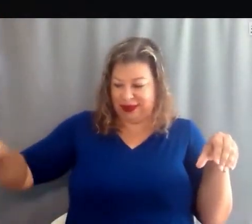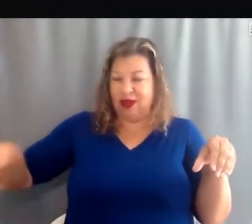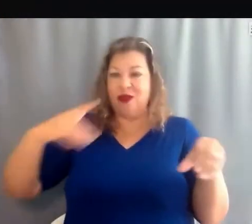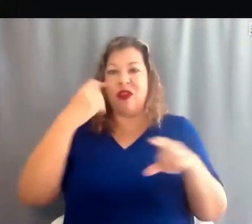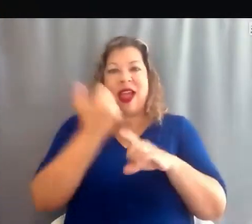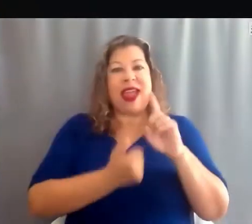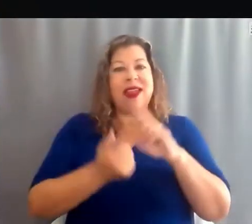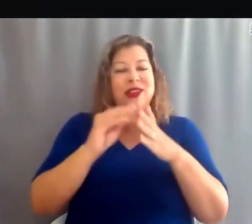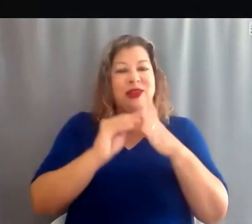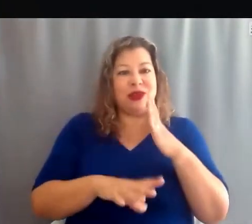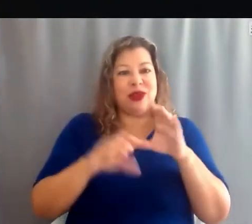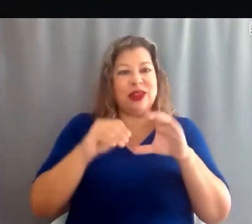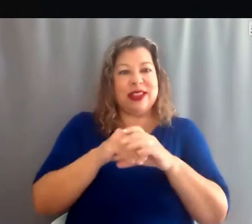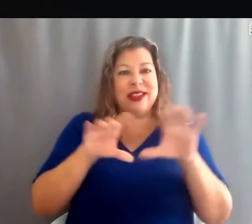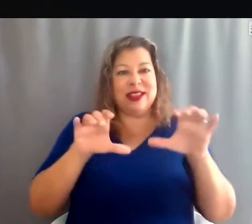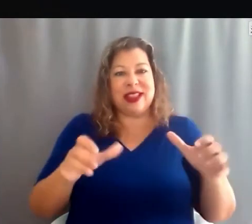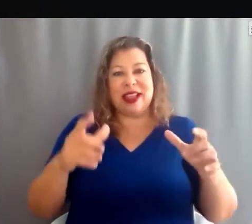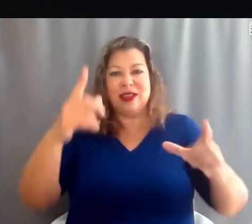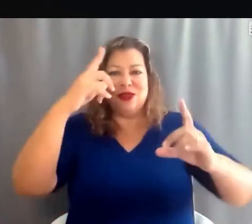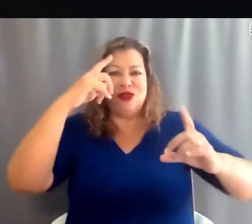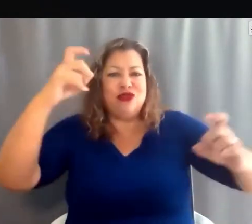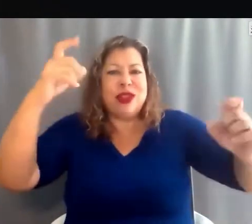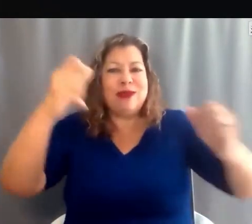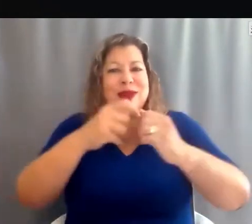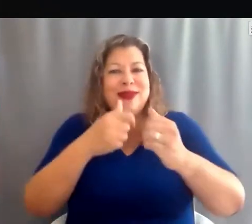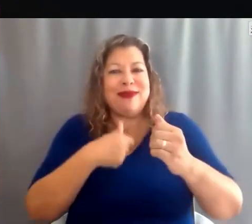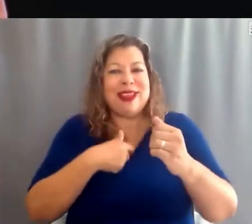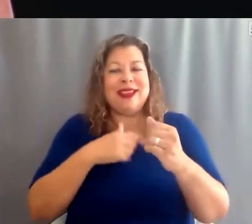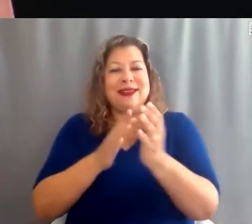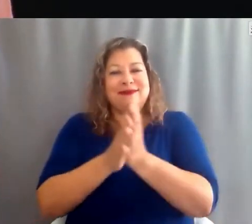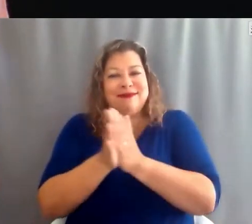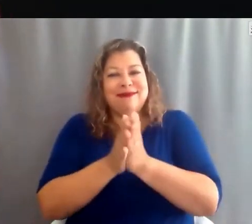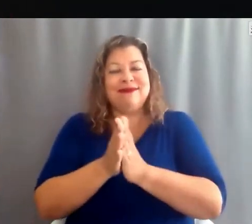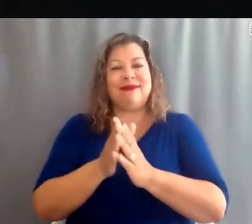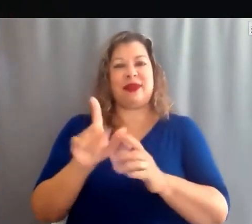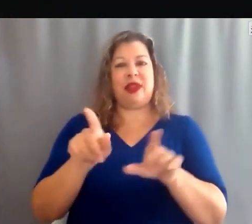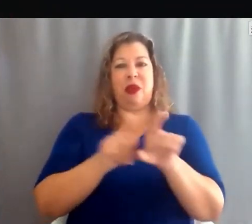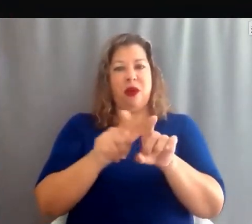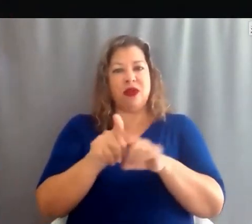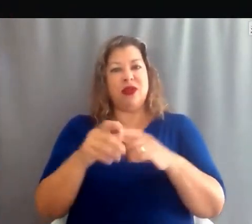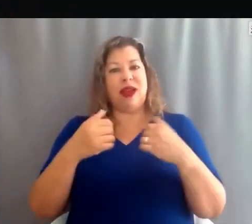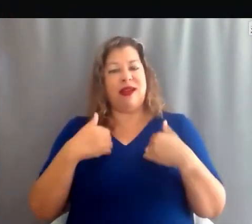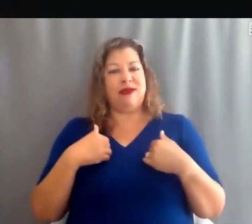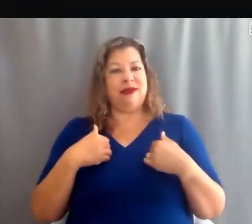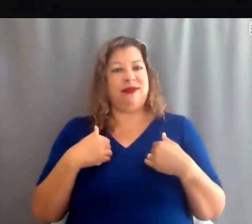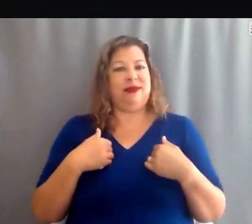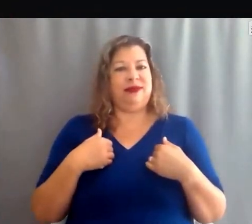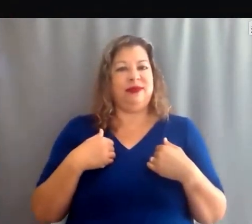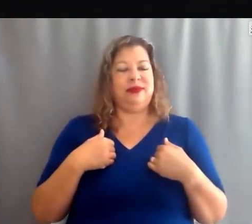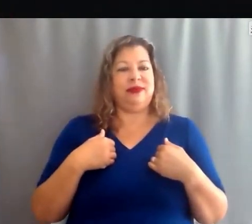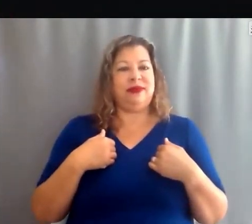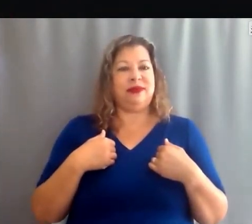Dream it with me, people! We also have of course, this amazing floor.